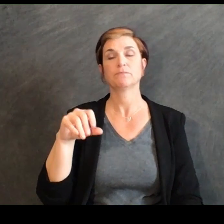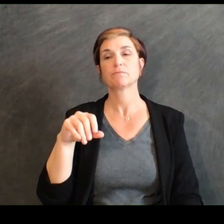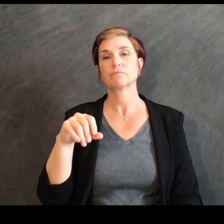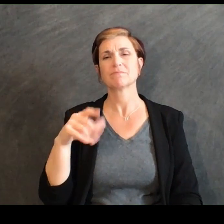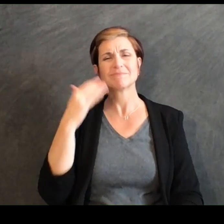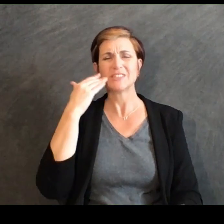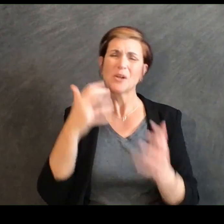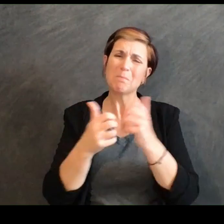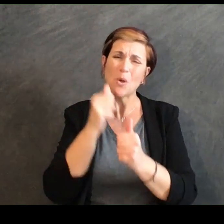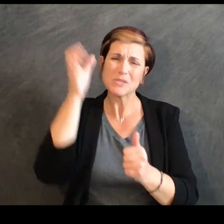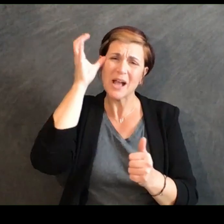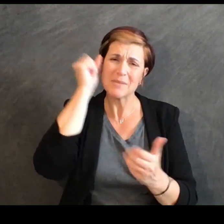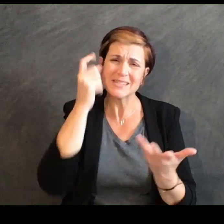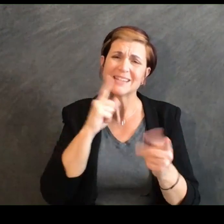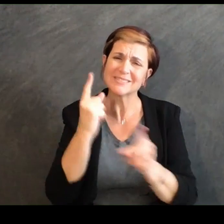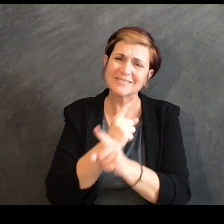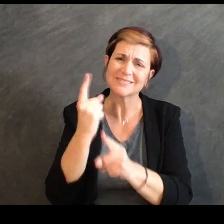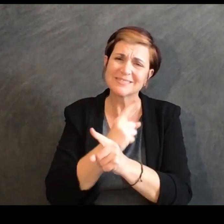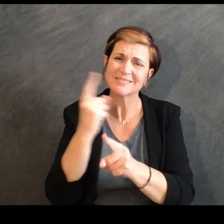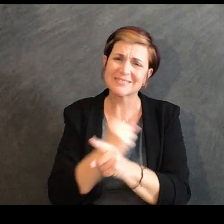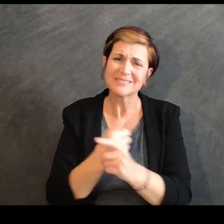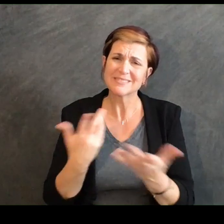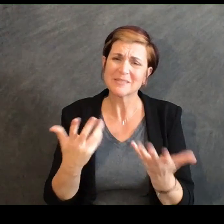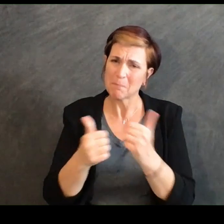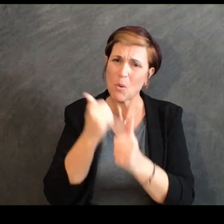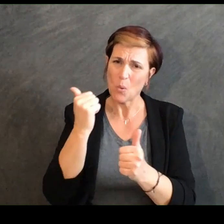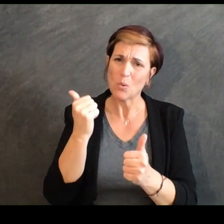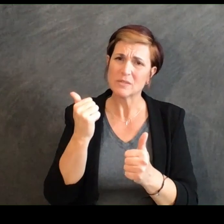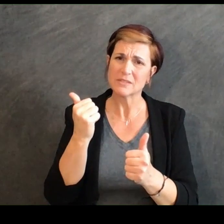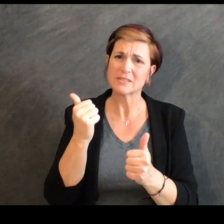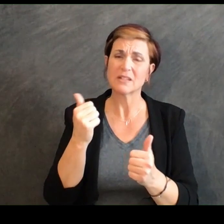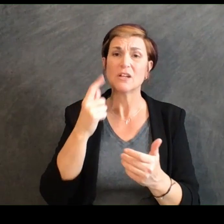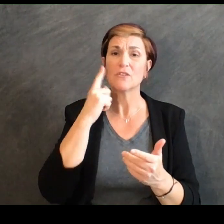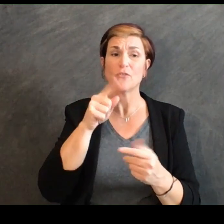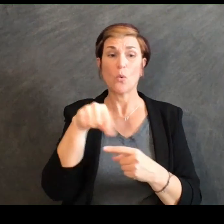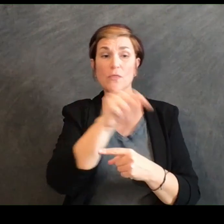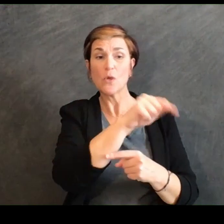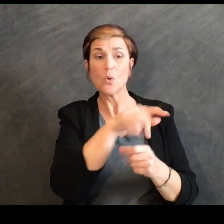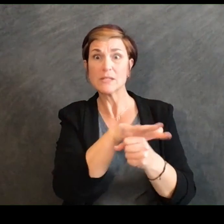it's common sense for the areas where the virus is spreading the CDC is